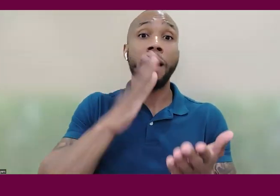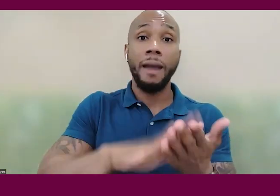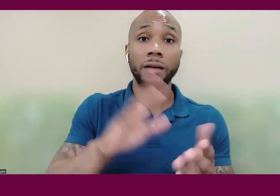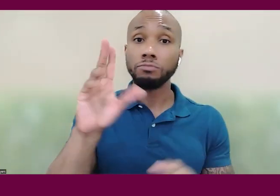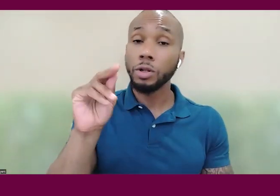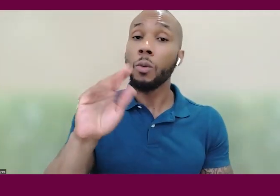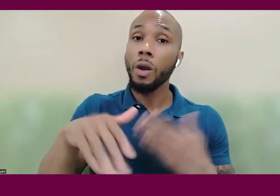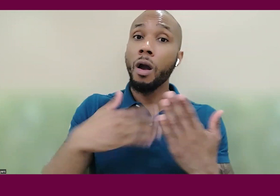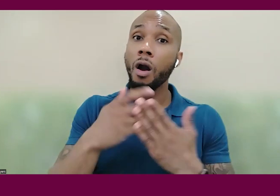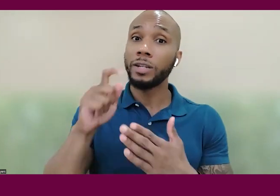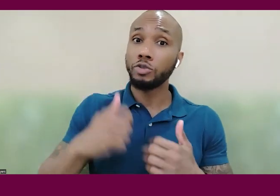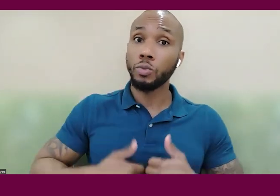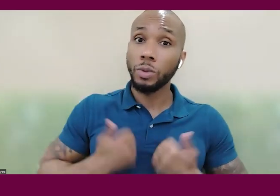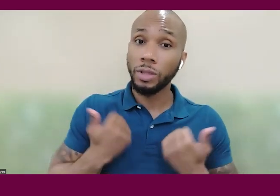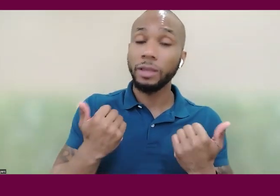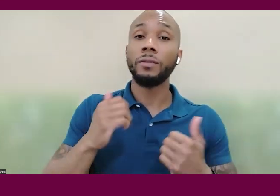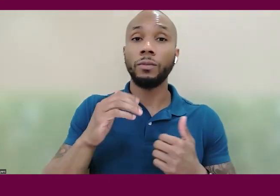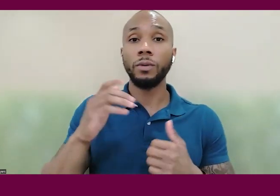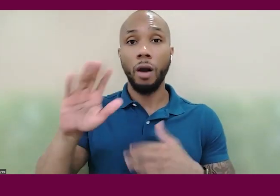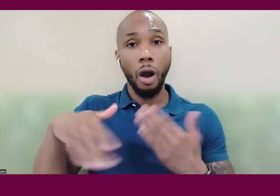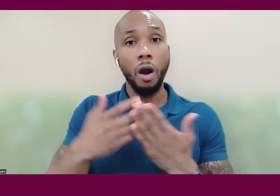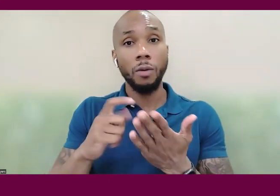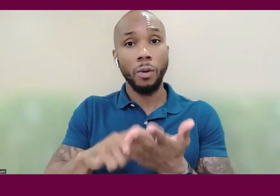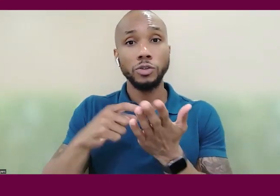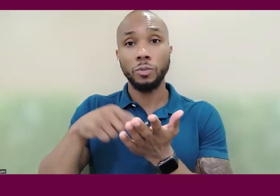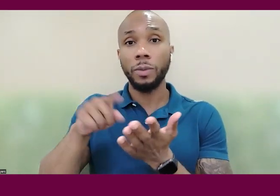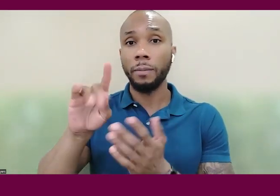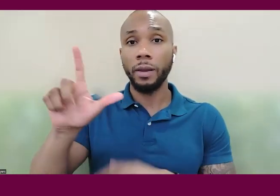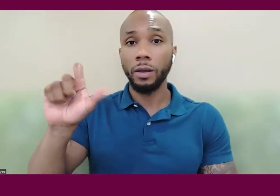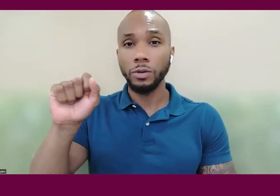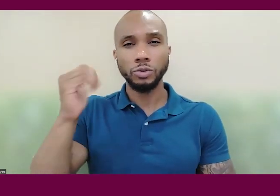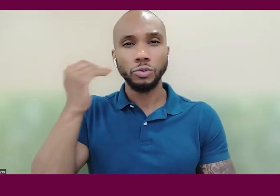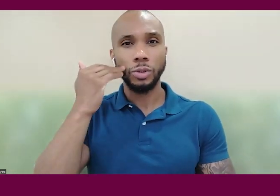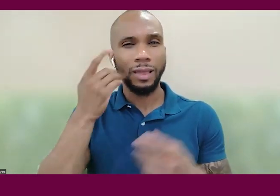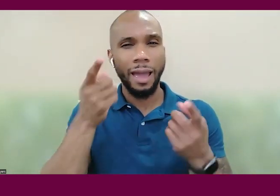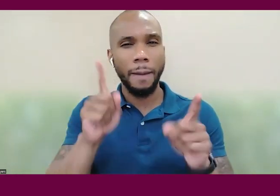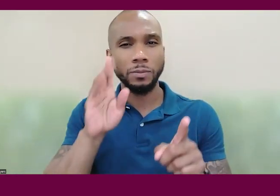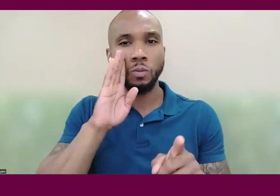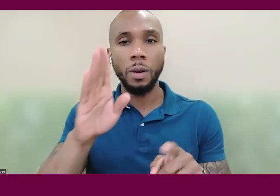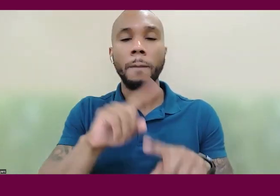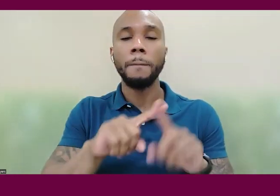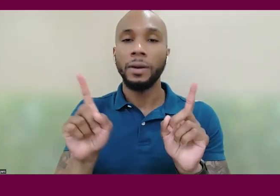We all need to live. We all got to pay bills. That happens.